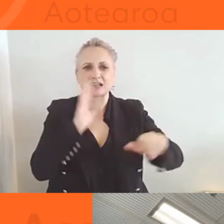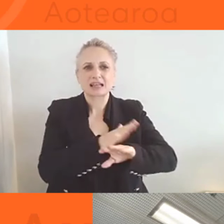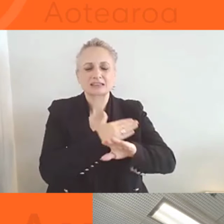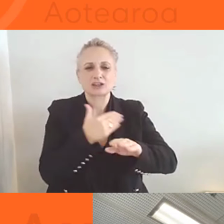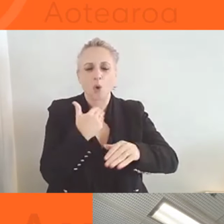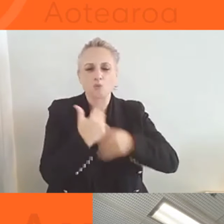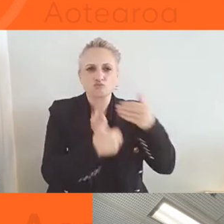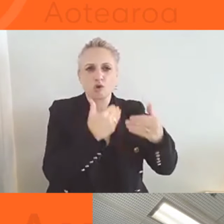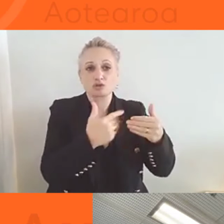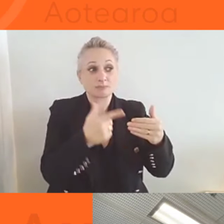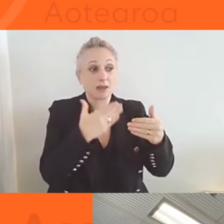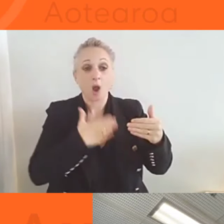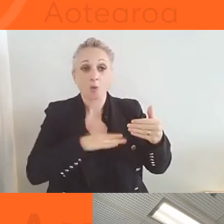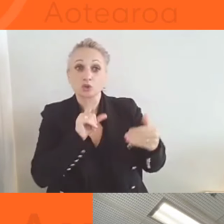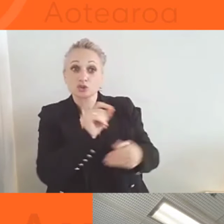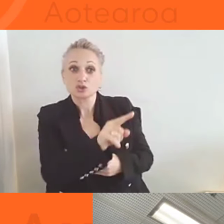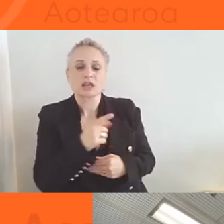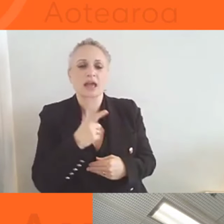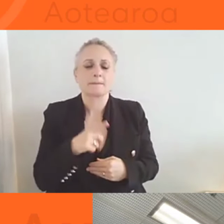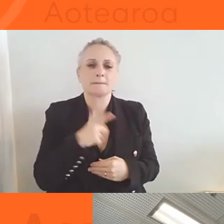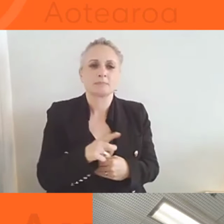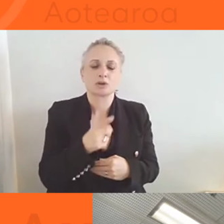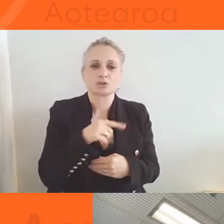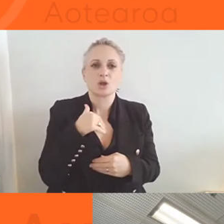Because you're exactly right, we're not designing homes, we're designing